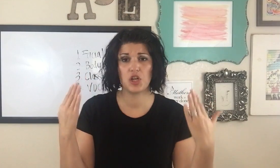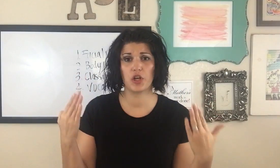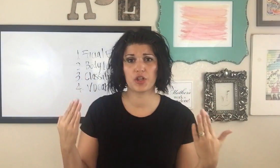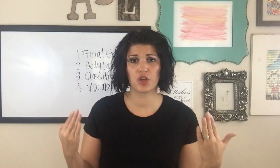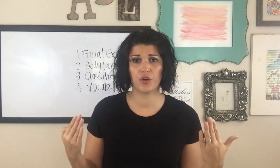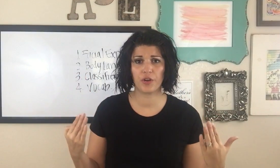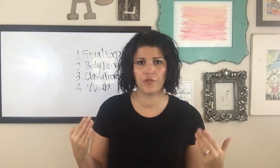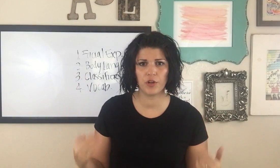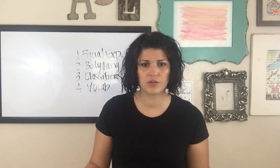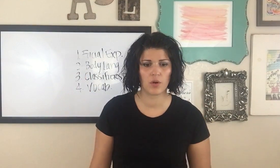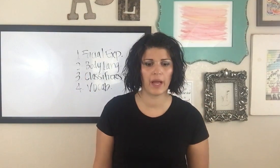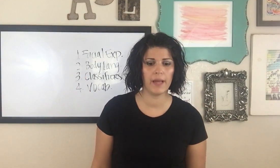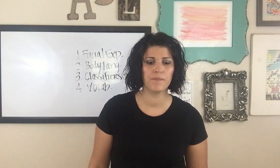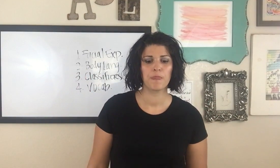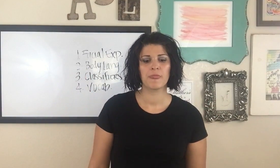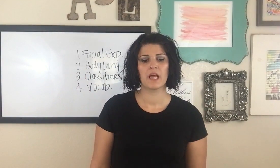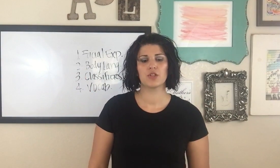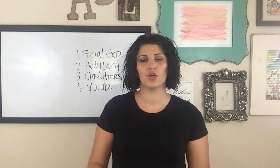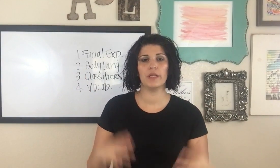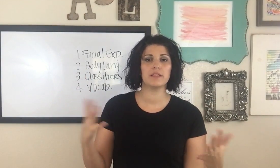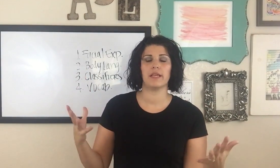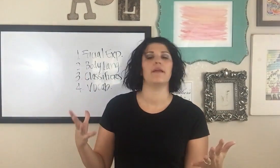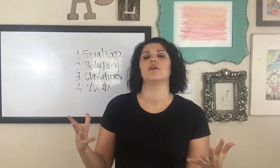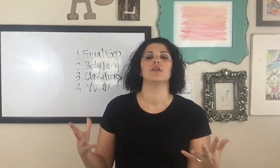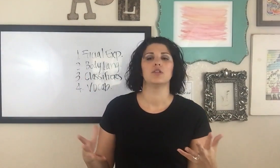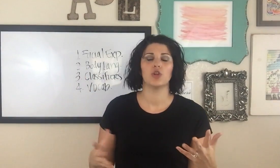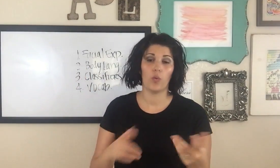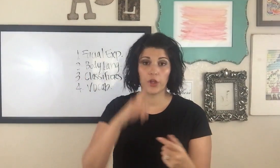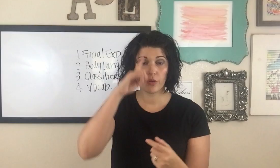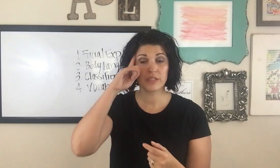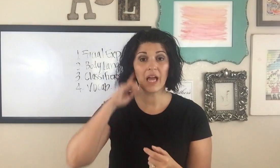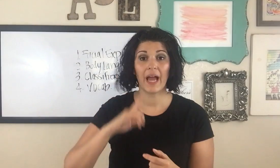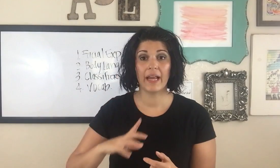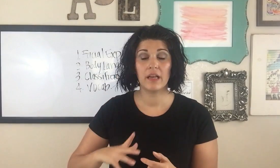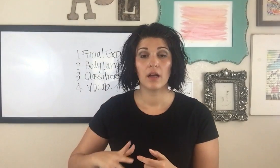you're going to show your confused. Okay. So let's see. So when you sign,